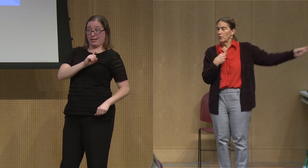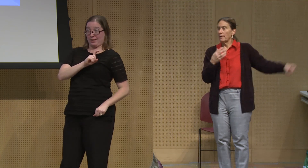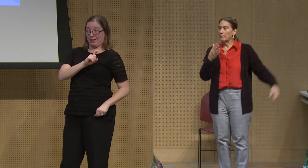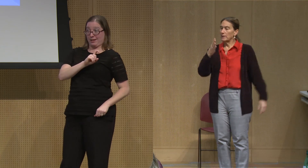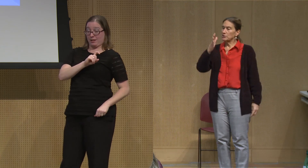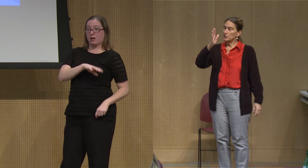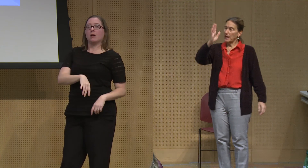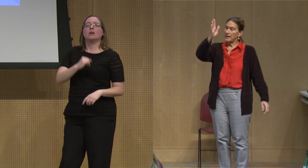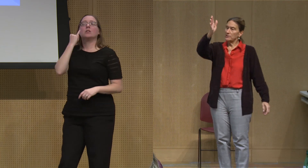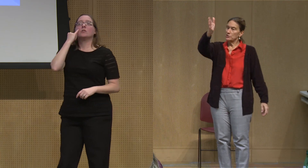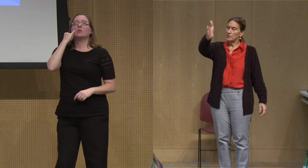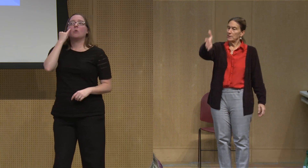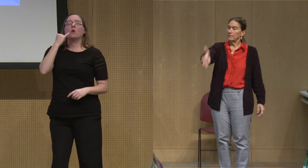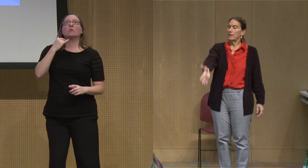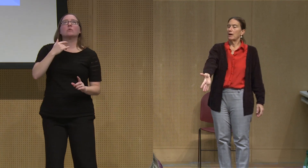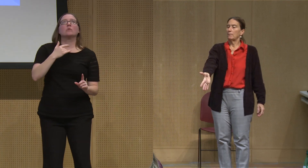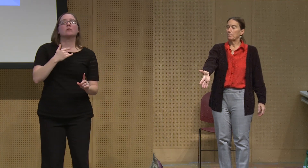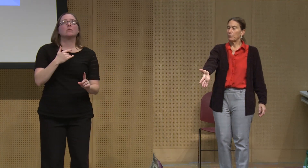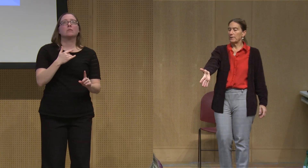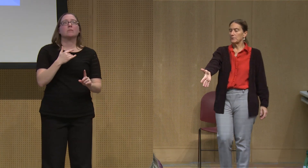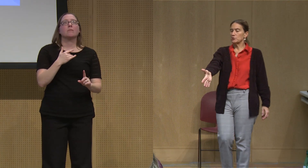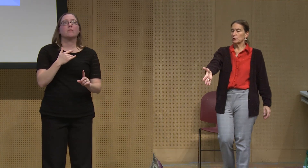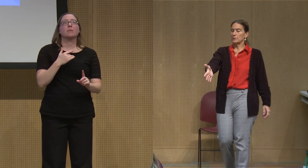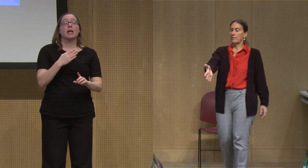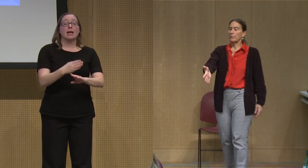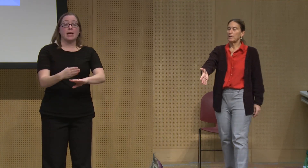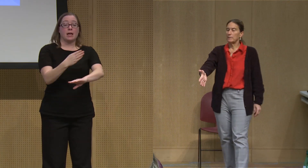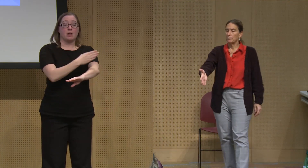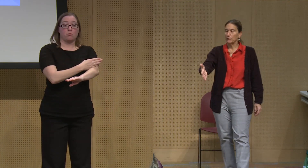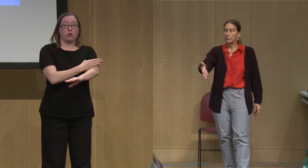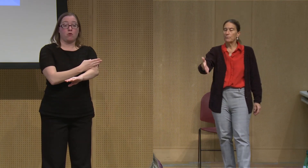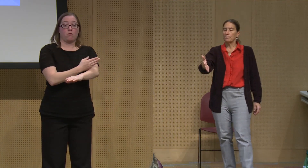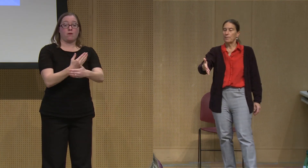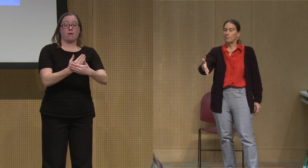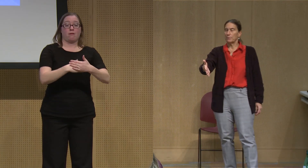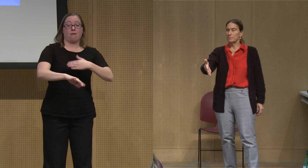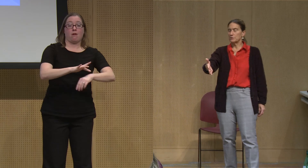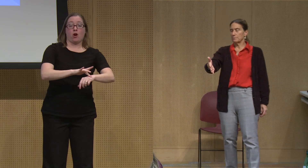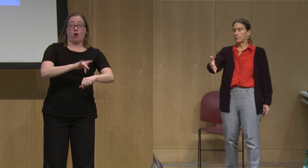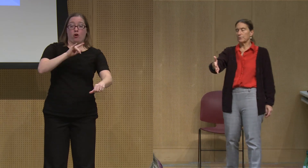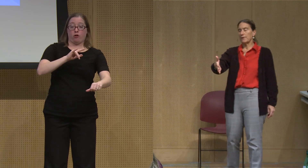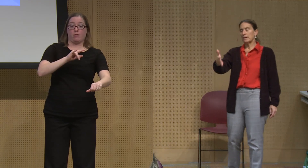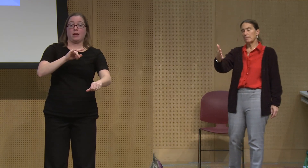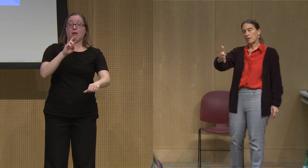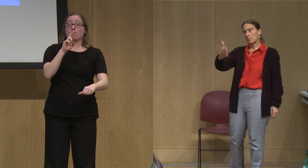SO IF I WANT TO CHANGE THE PREMATURE--IF I WANT TO IMPROVE THE PREMATURE BIRTHRATE AMONG WOMEN